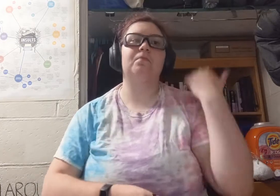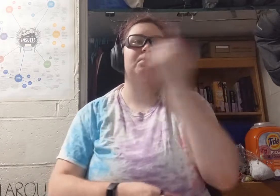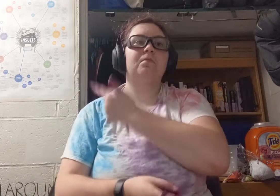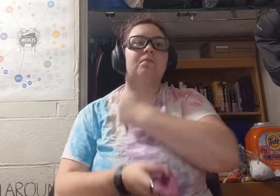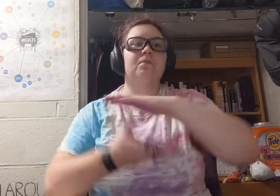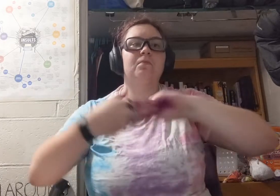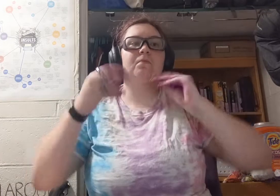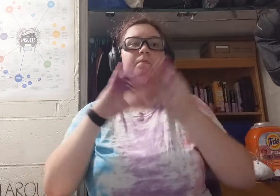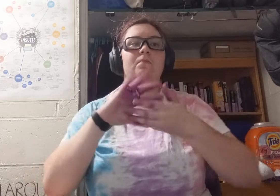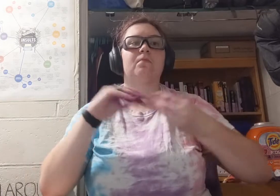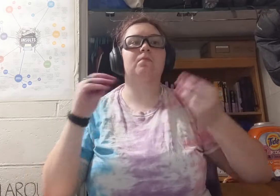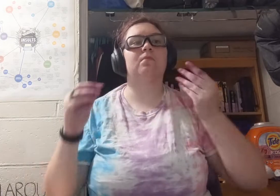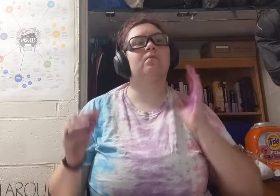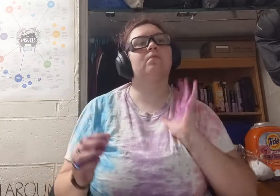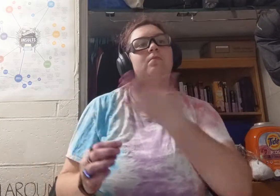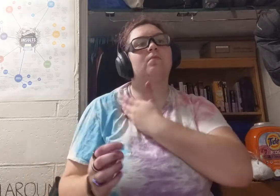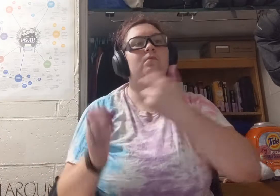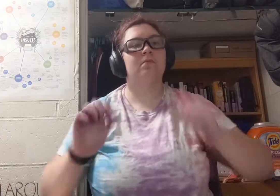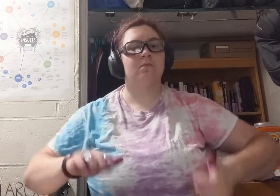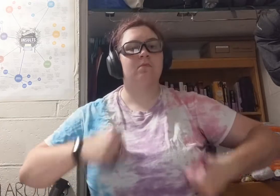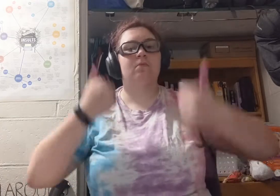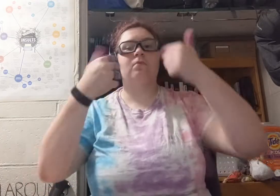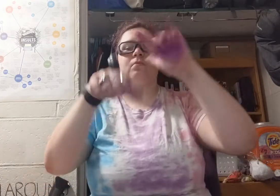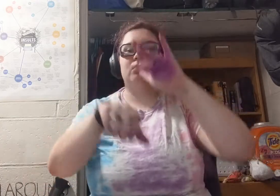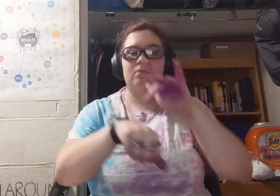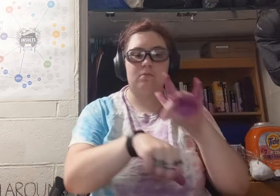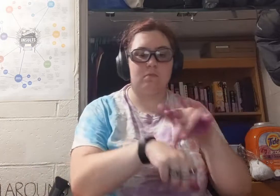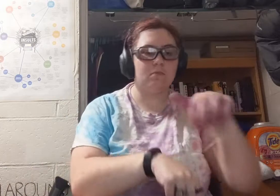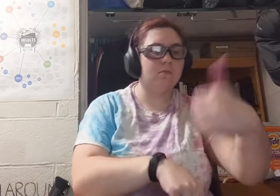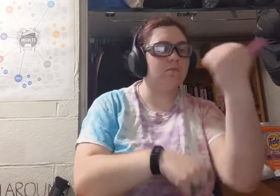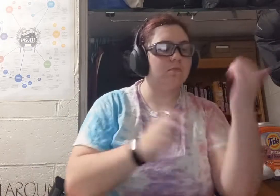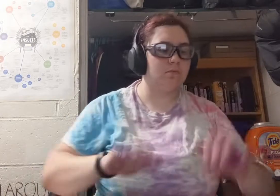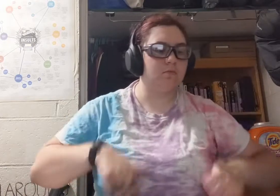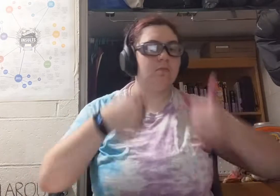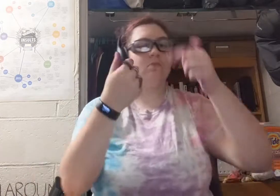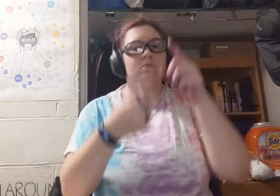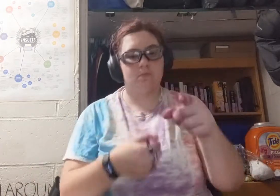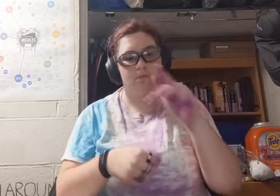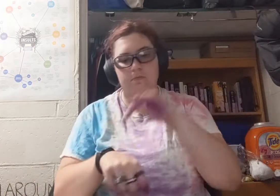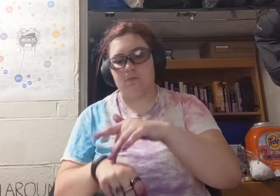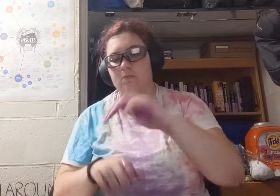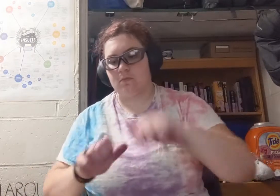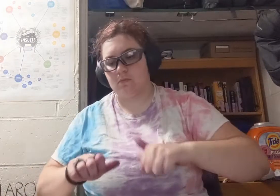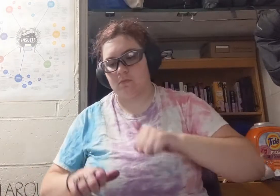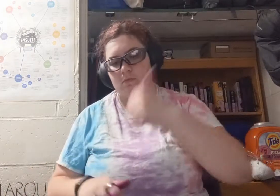we are stories our families have grown to hold the lives